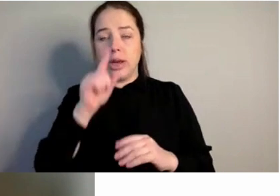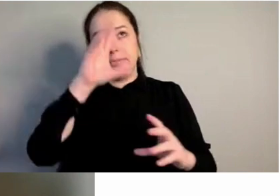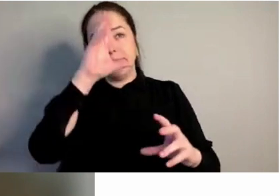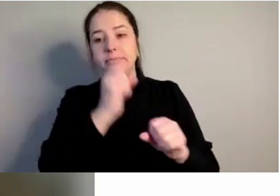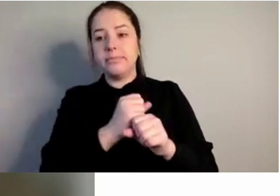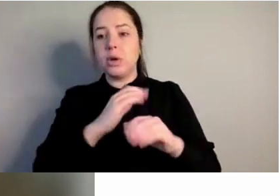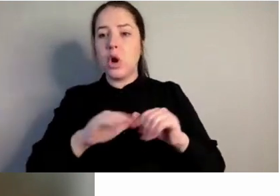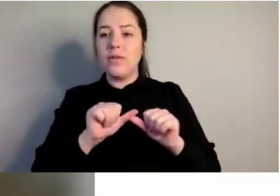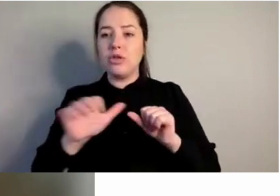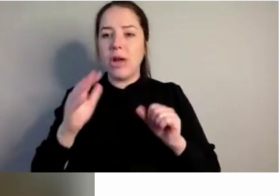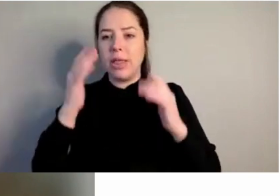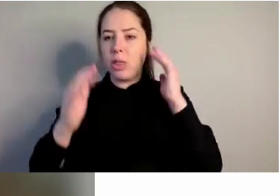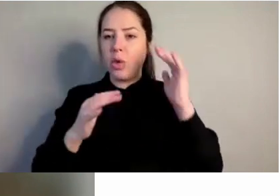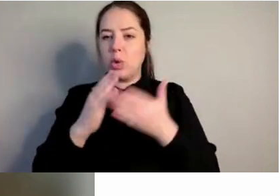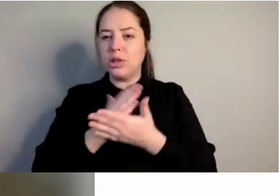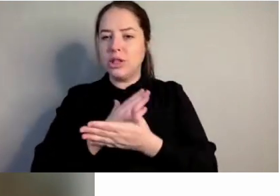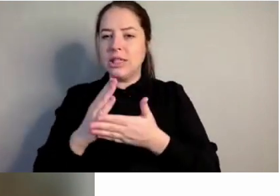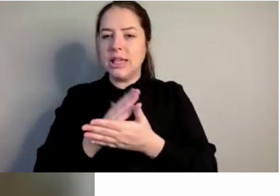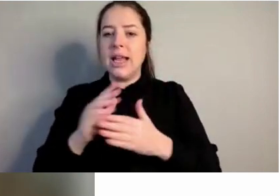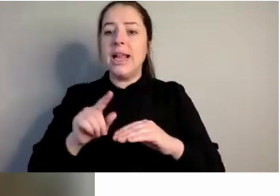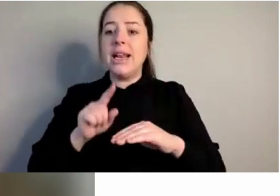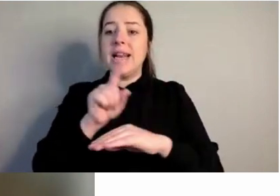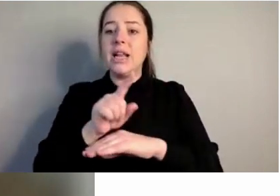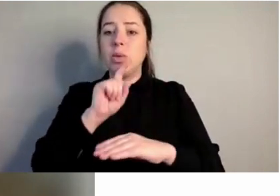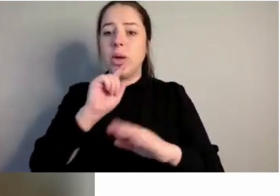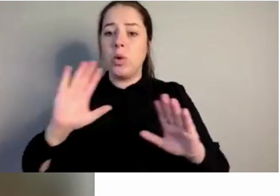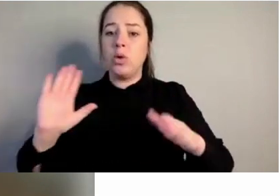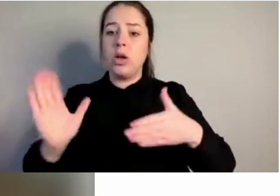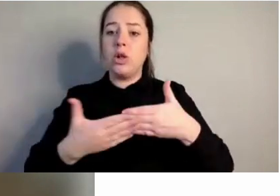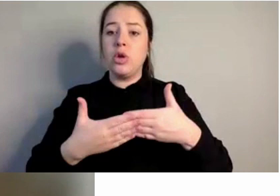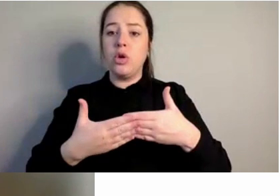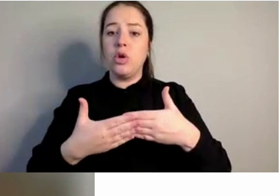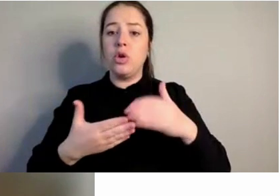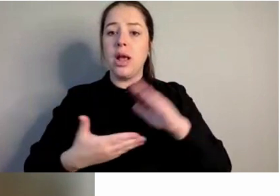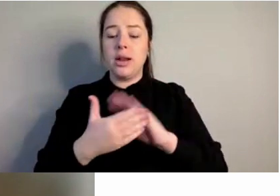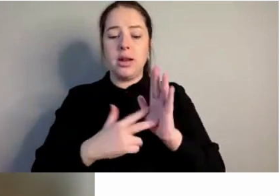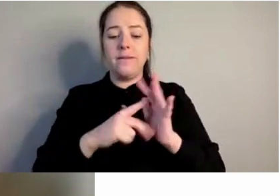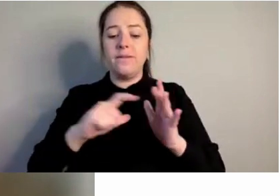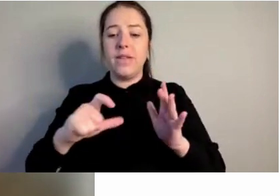Next week, State of the Service Roadshow will conclude with events for our Victorian and northern territory based colleagues.